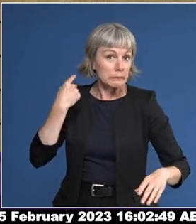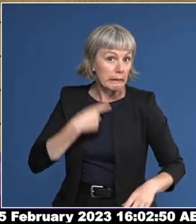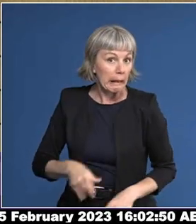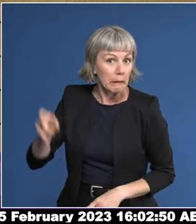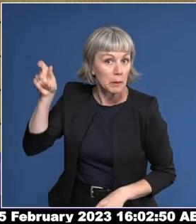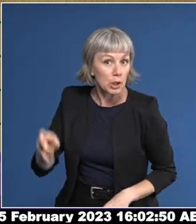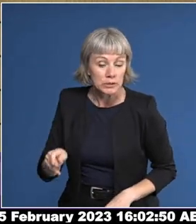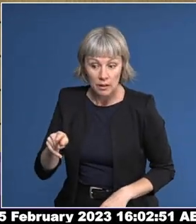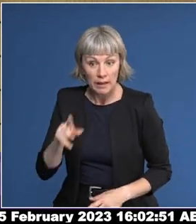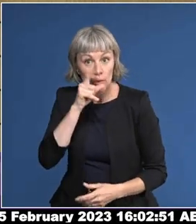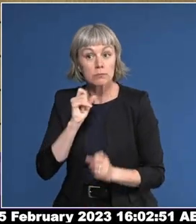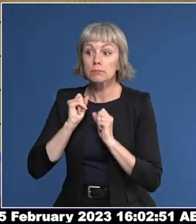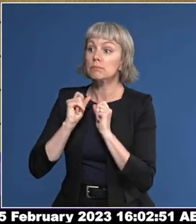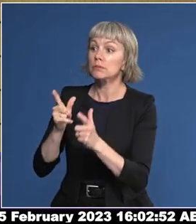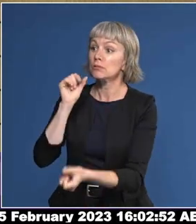and still work as a disability support worker the next day.